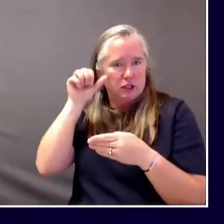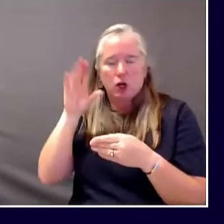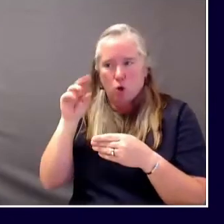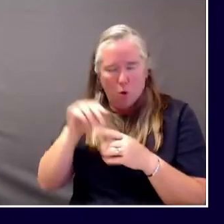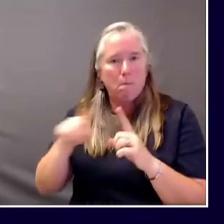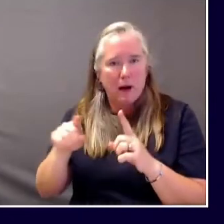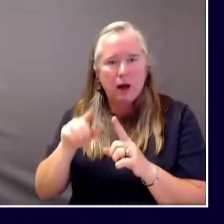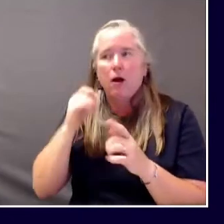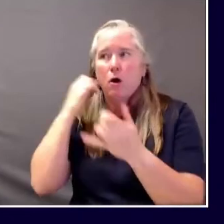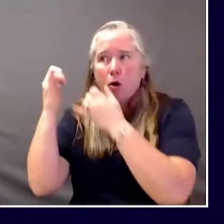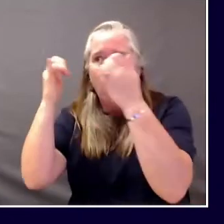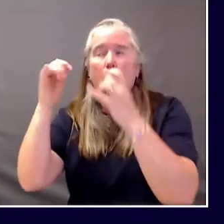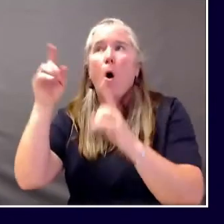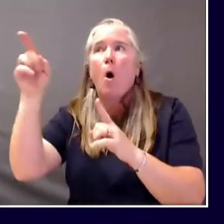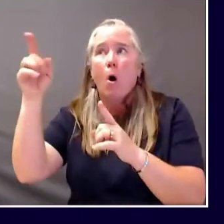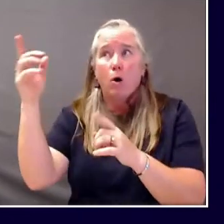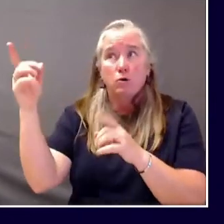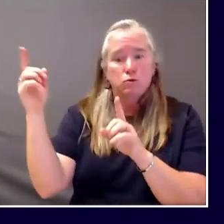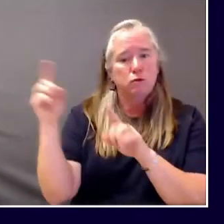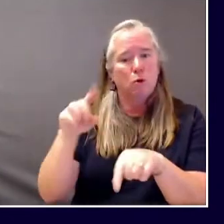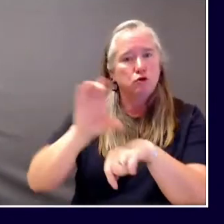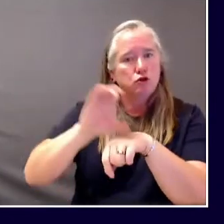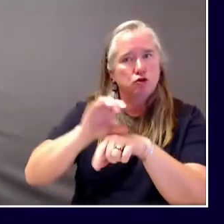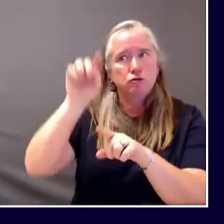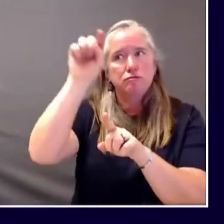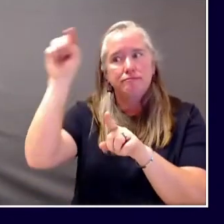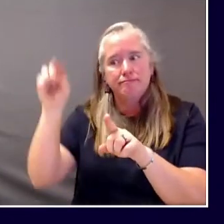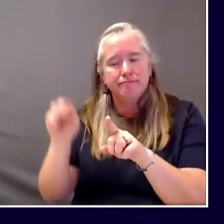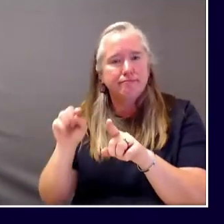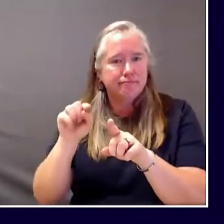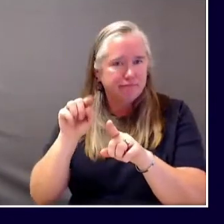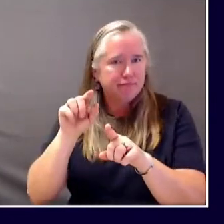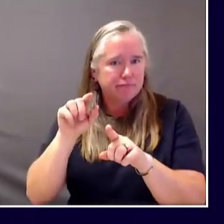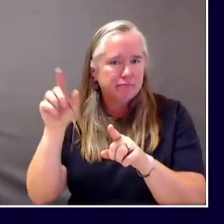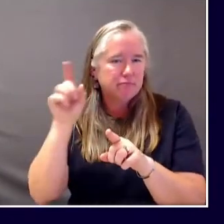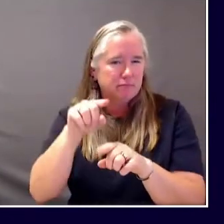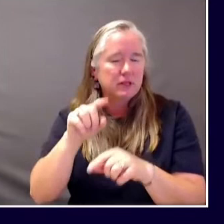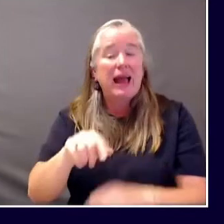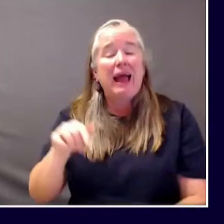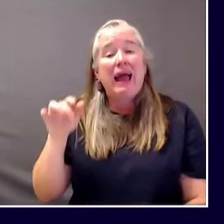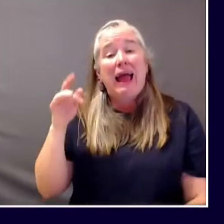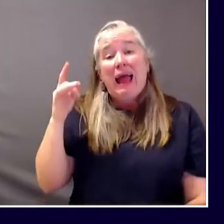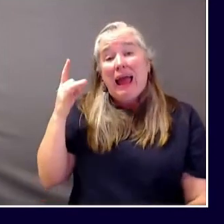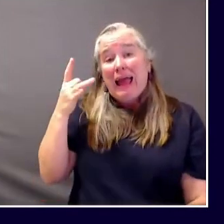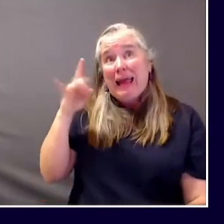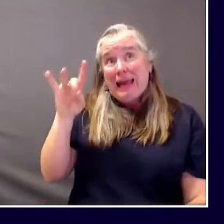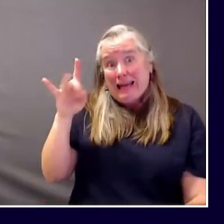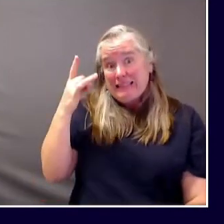cases eighteen Armonk among